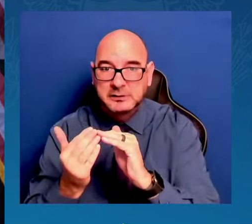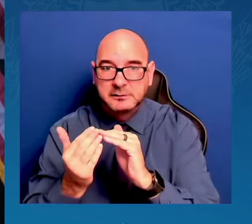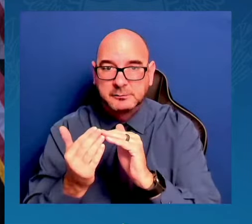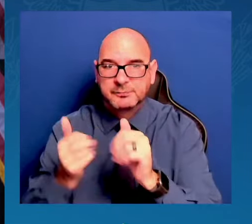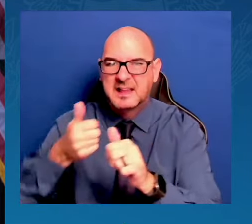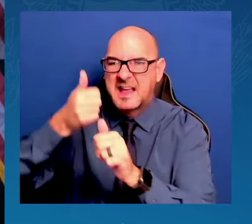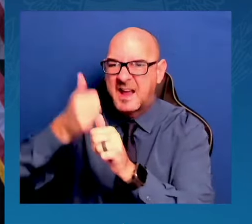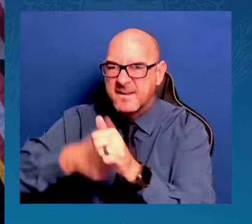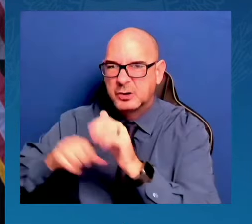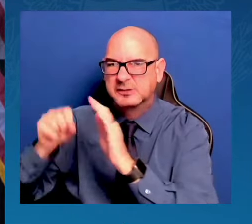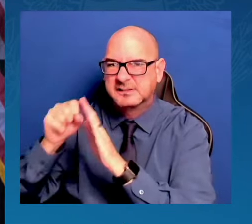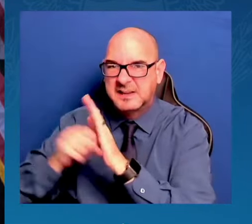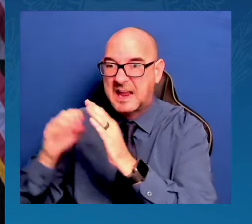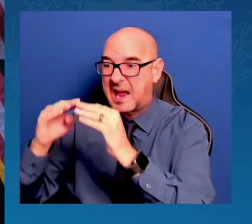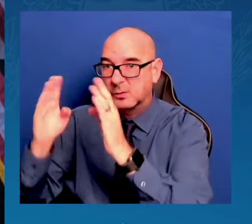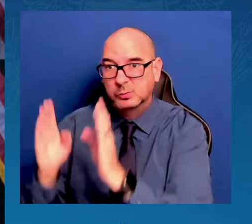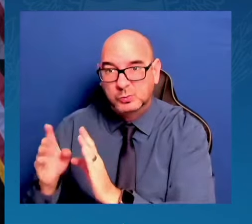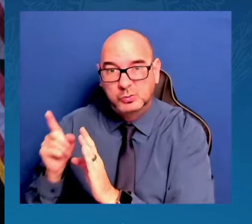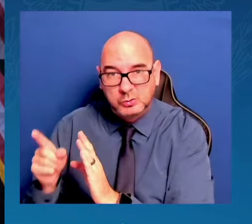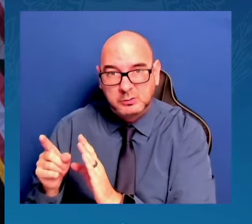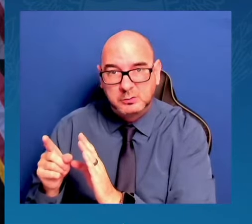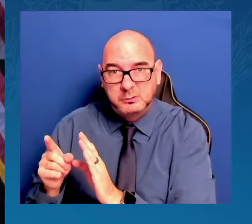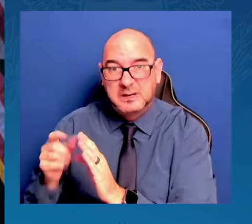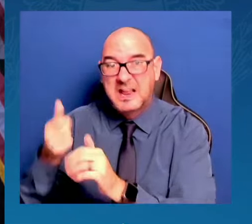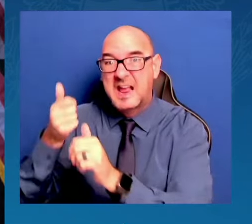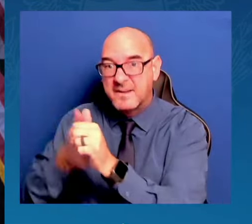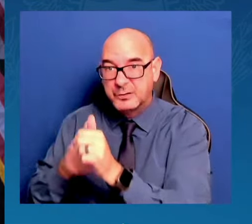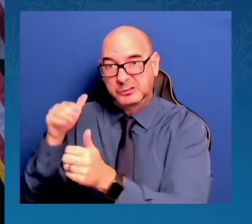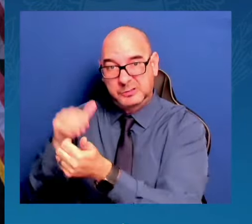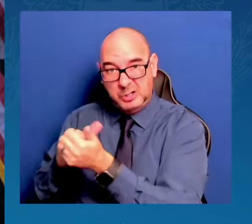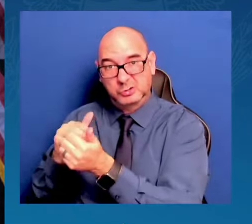in every doctor's office, and, yes, in every election.